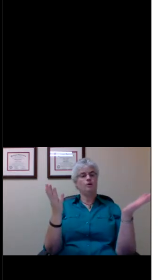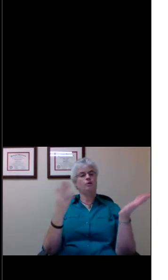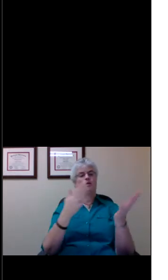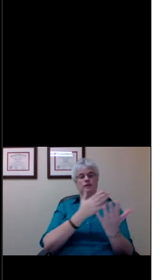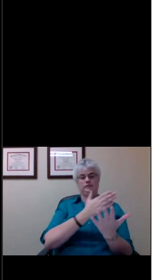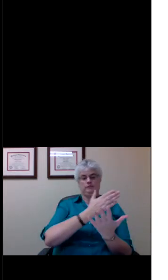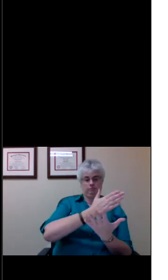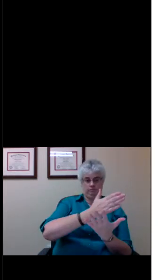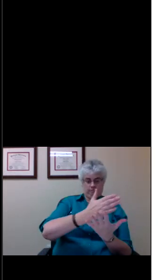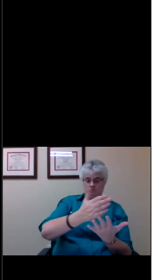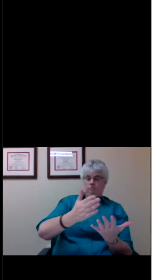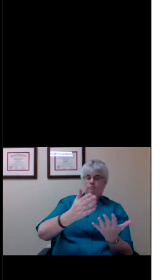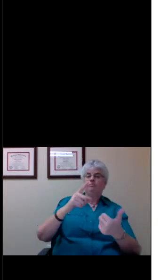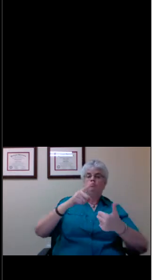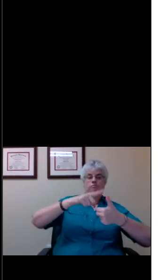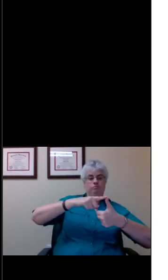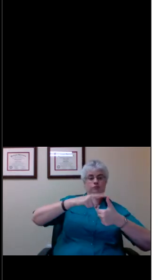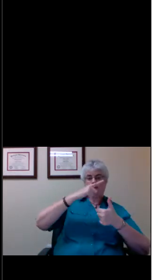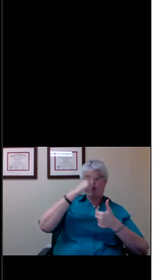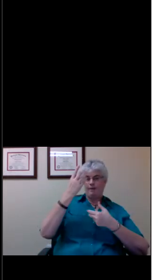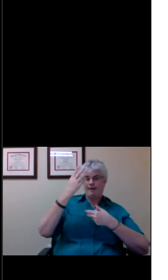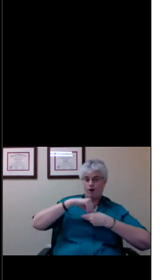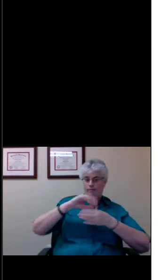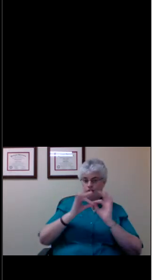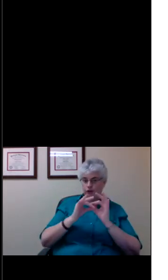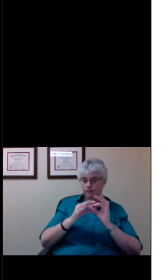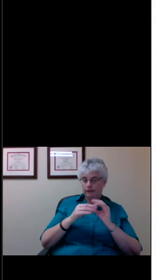communication style. So there are a lot of other things to consider